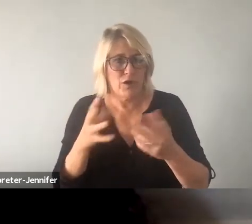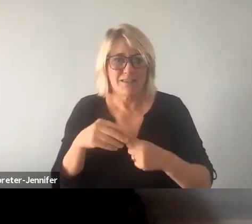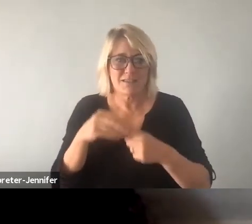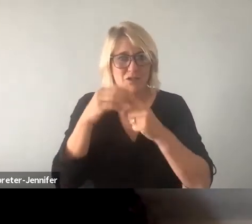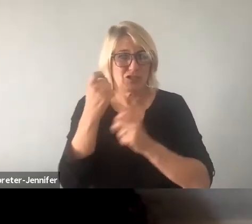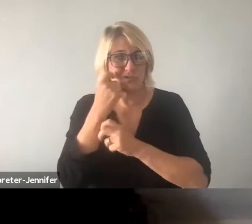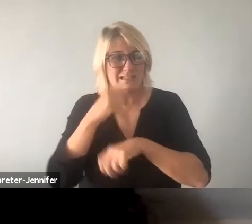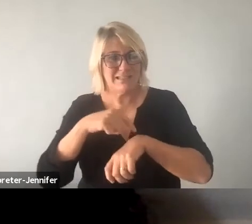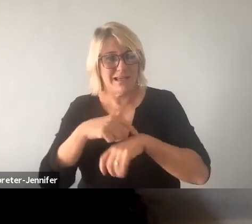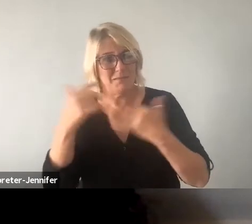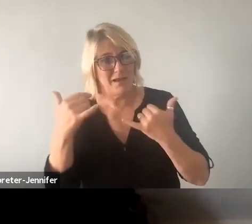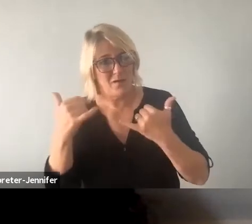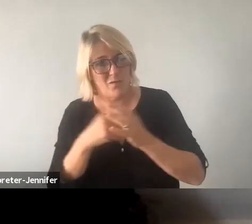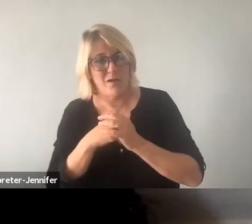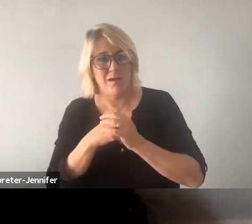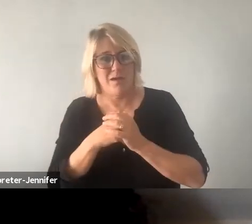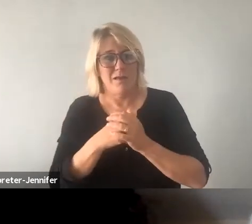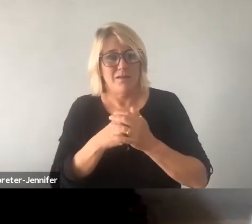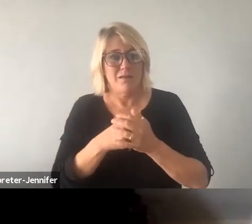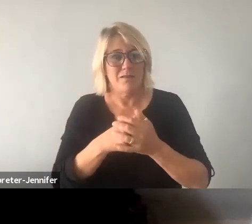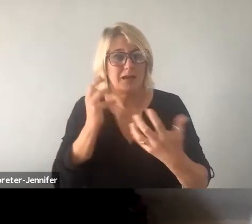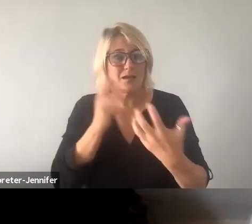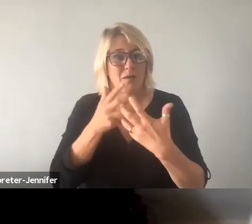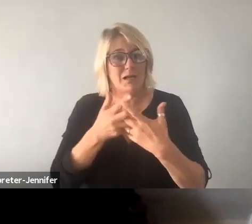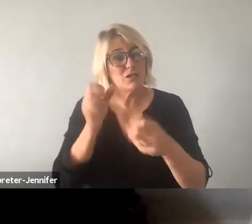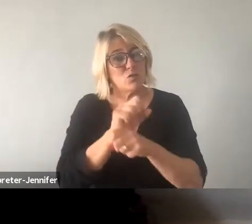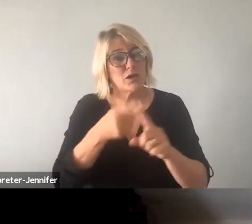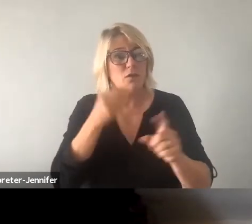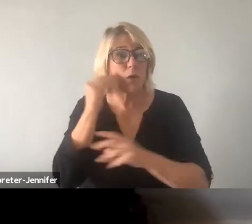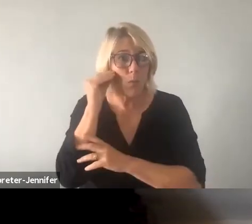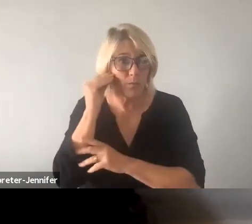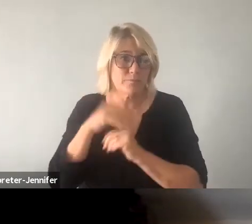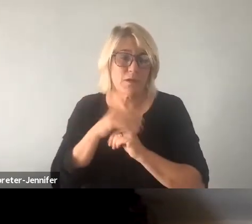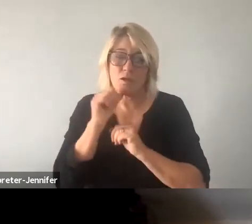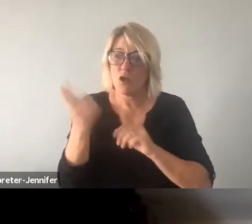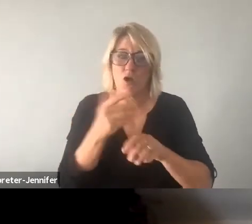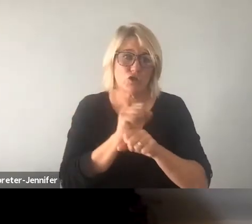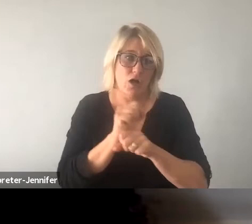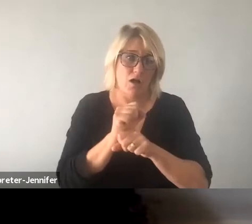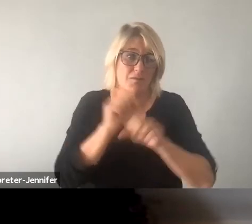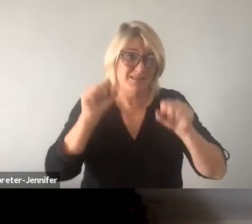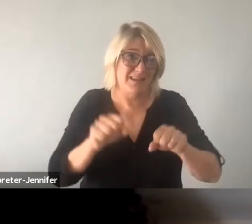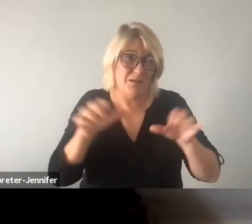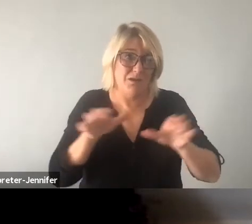protective measures in the workplace or, again, one of our ever popular -- especially in recent times --